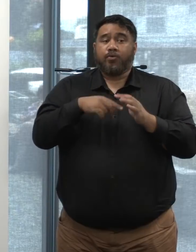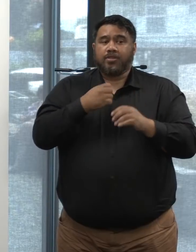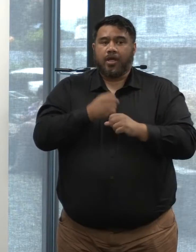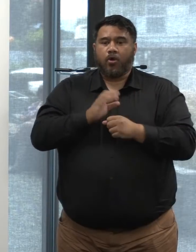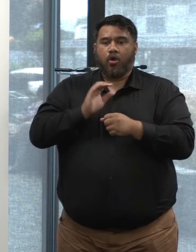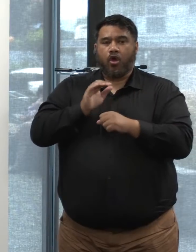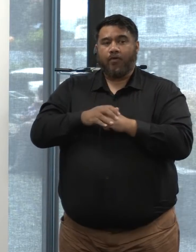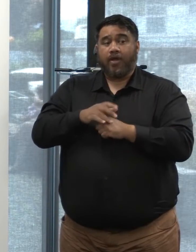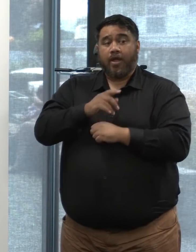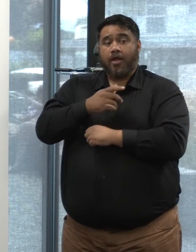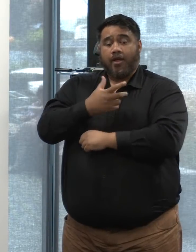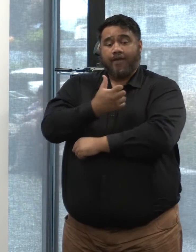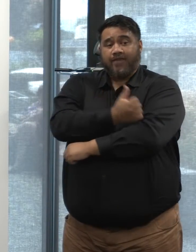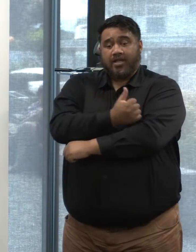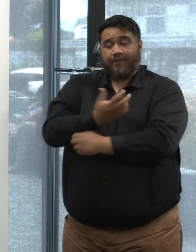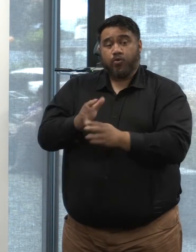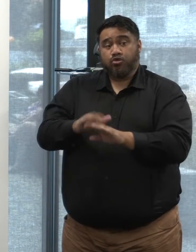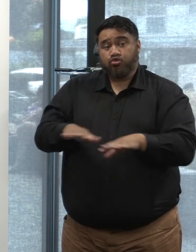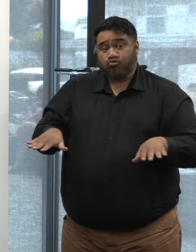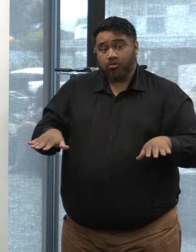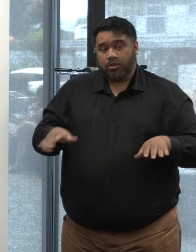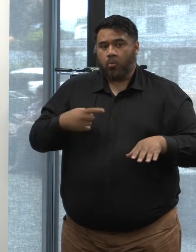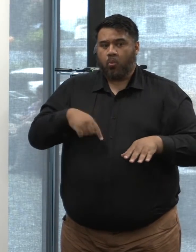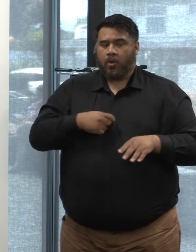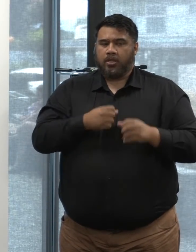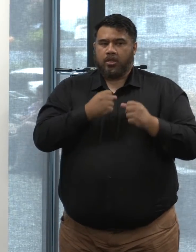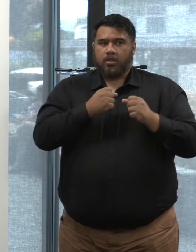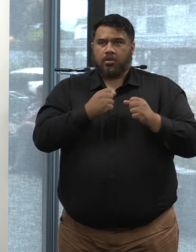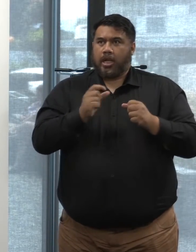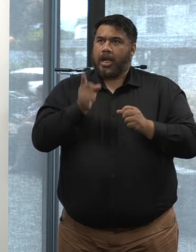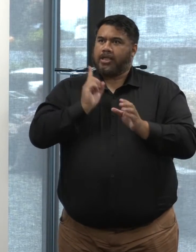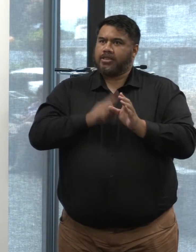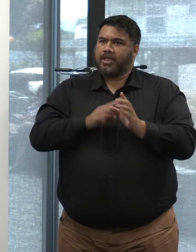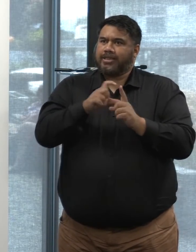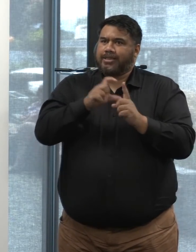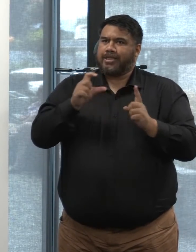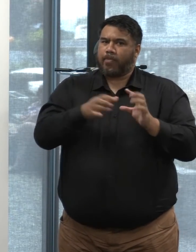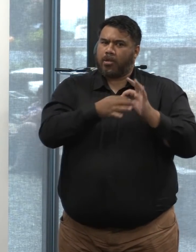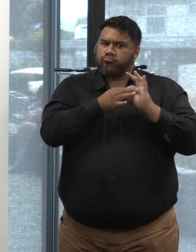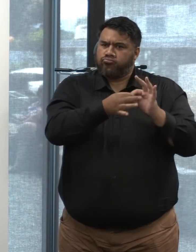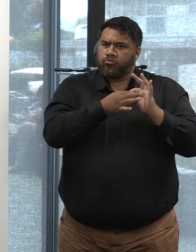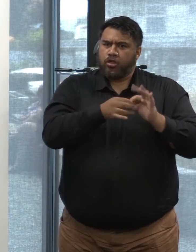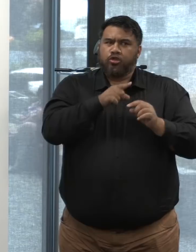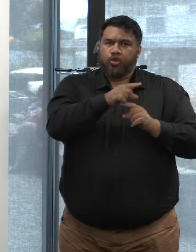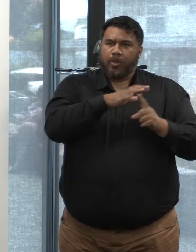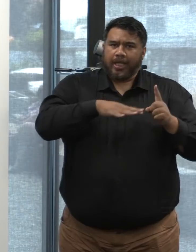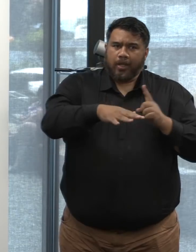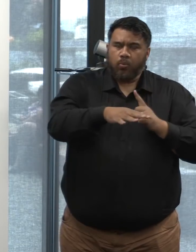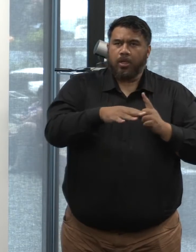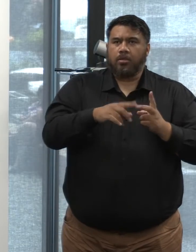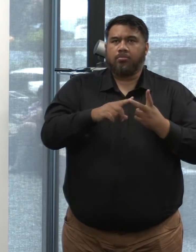campaign? We have had a range of inpu. I would say in particular